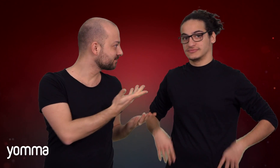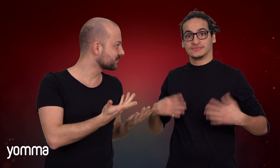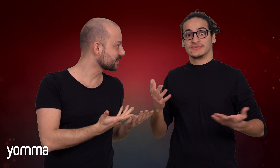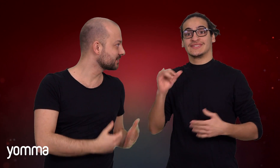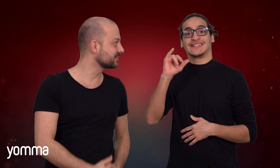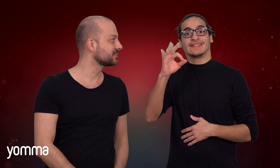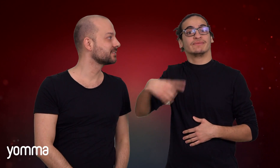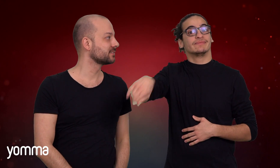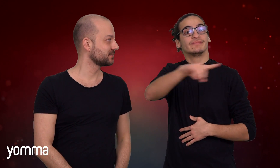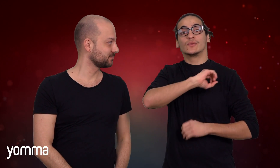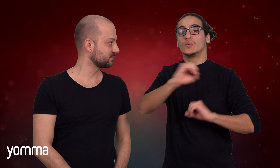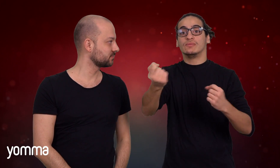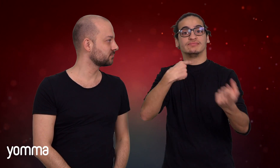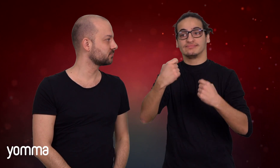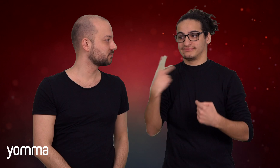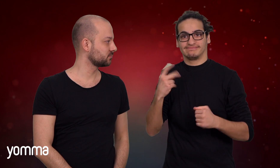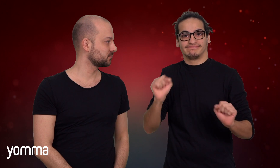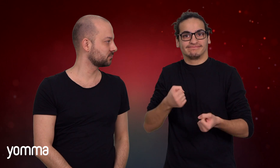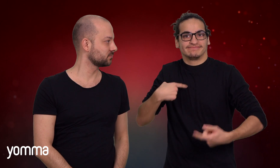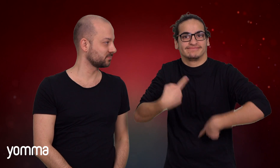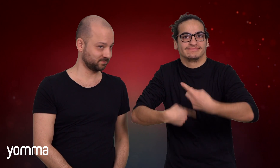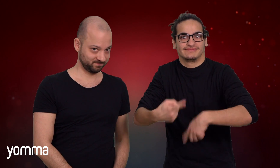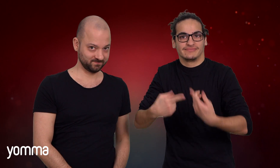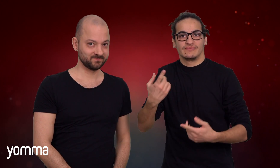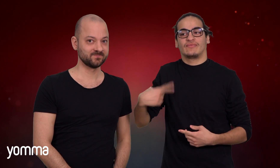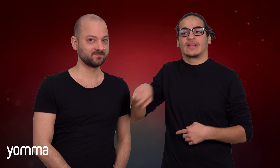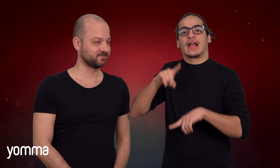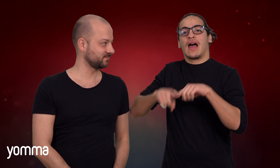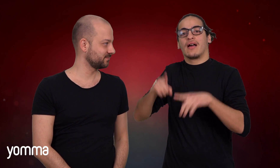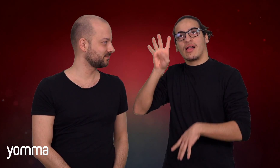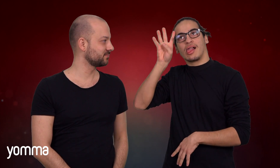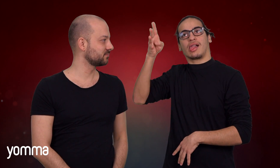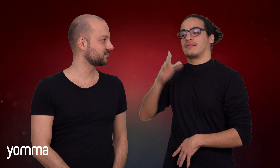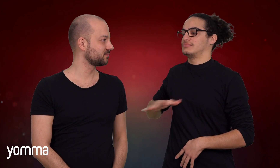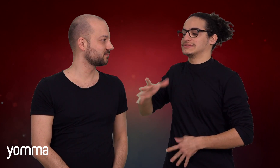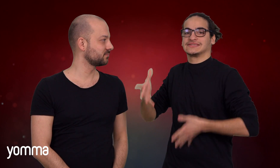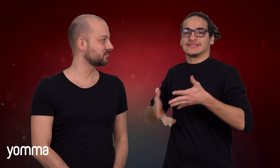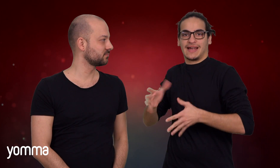Without your support this video wouldn't be possible! We wouldn't invent signs.